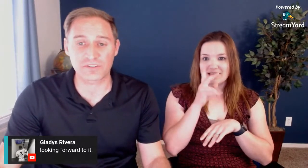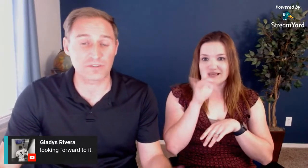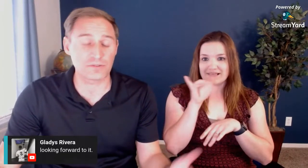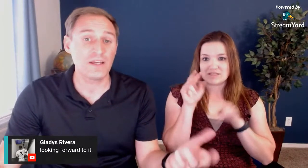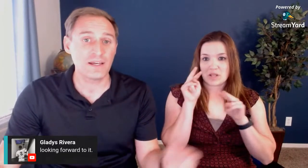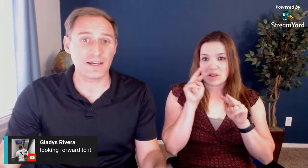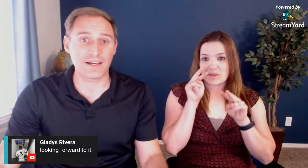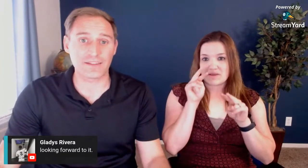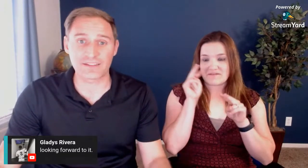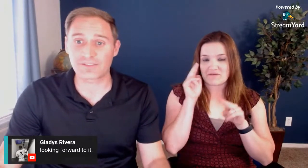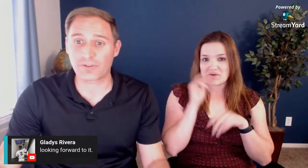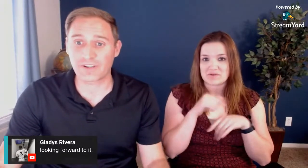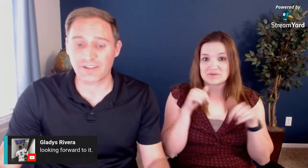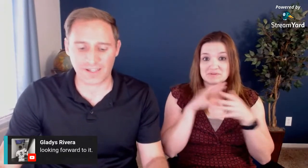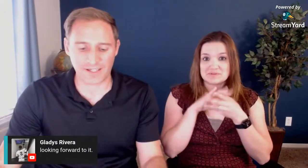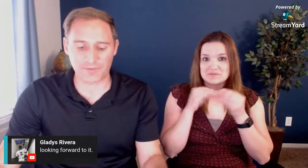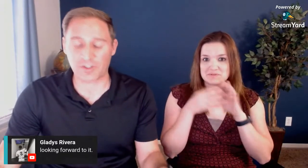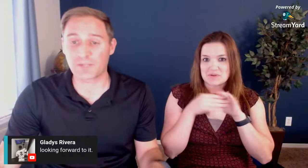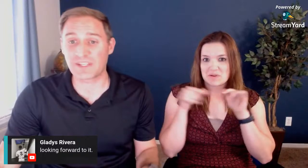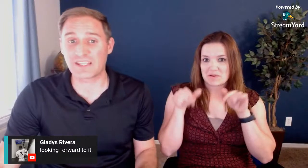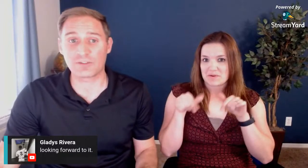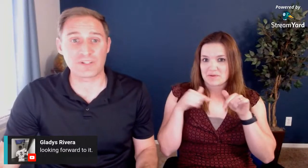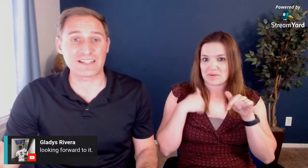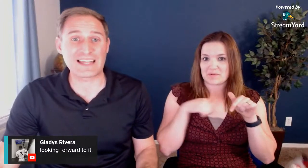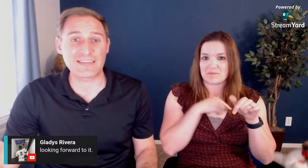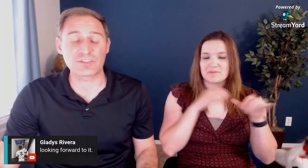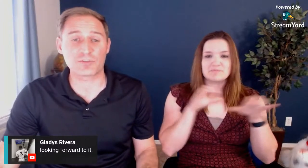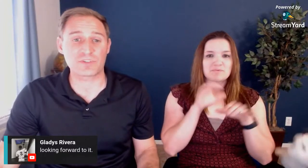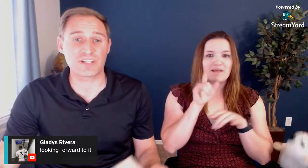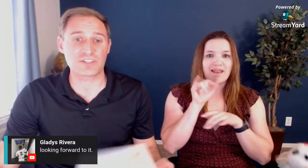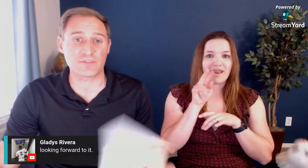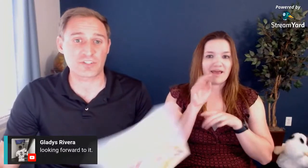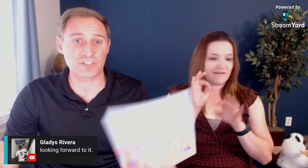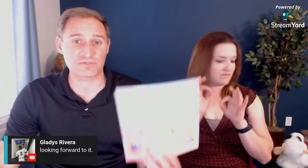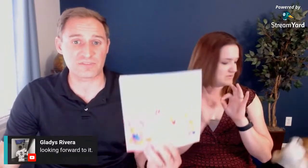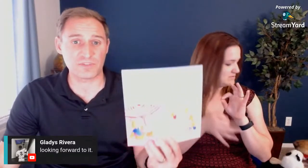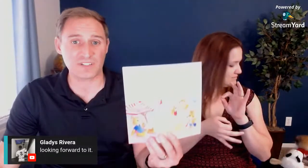to uh the story um we're gonna be doing a live interpretation of our children's book